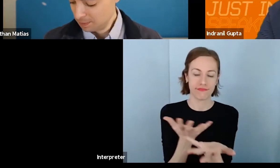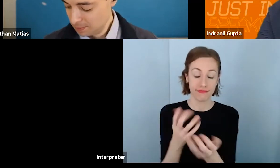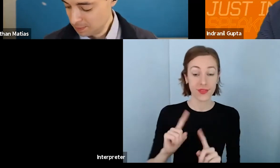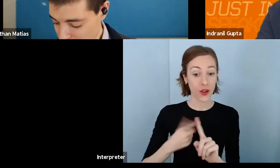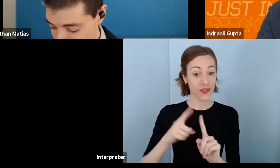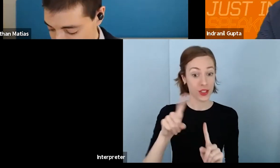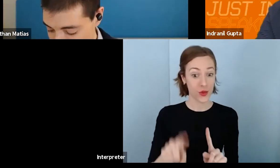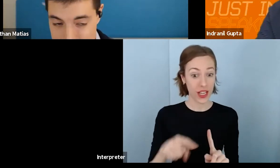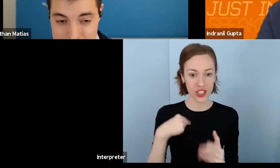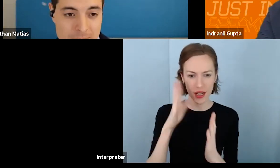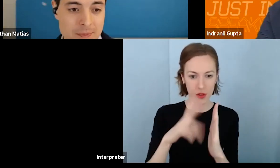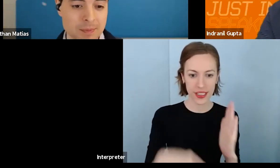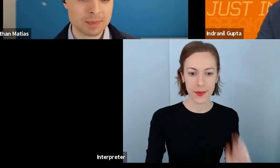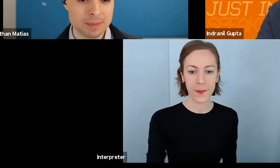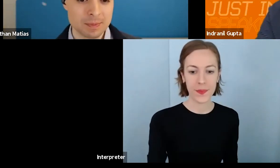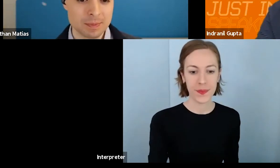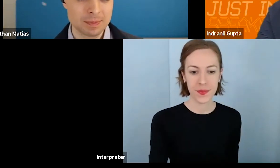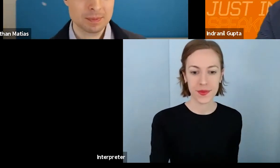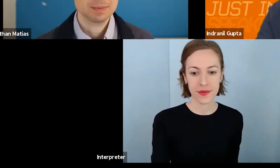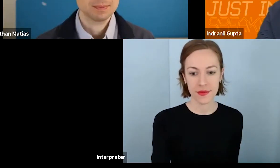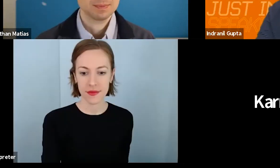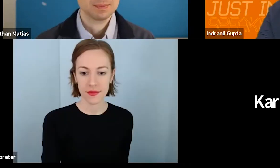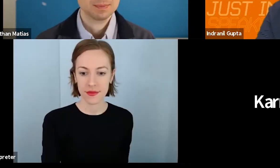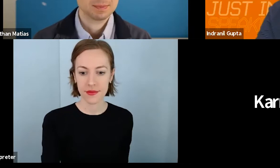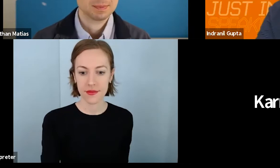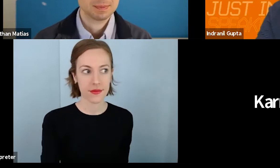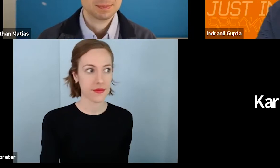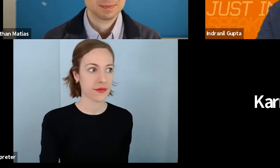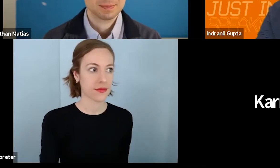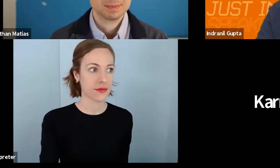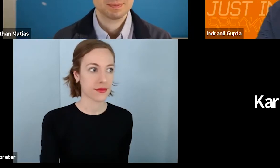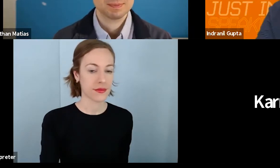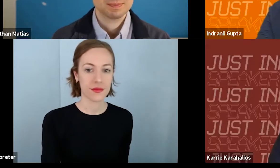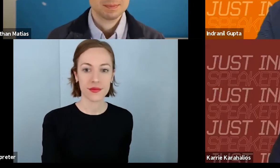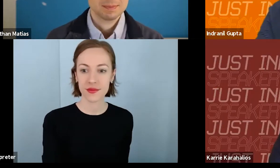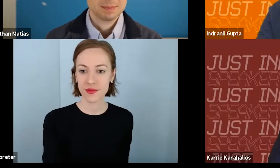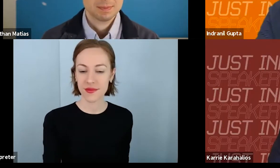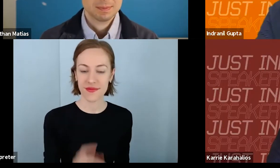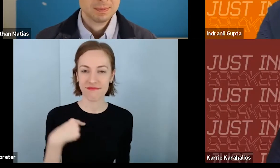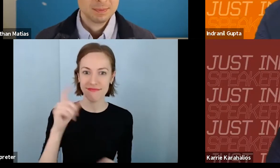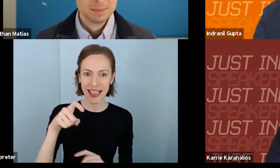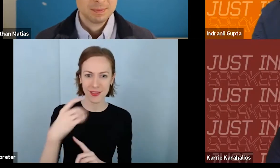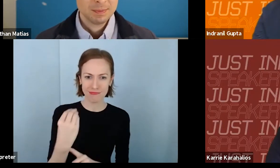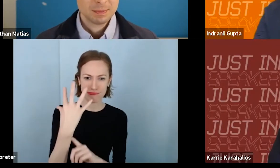Okay. Let me start my video.